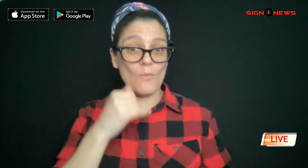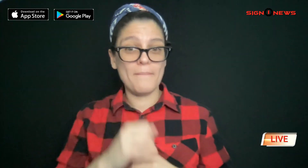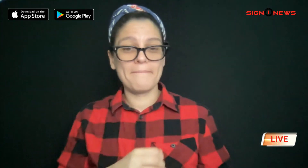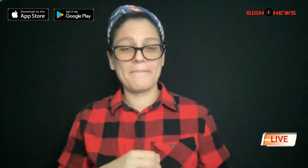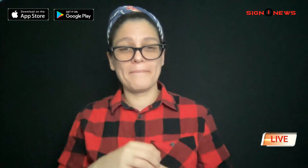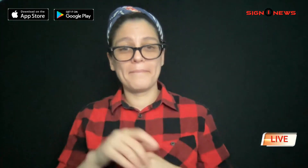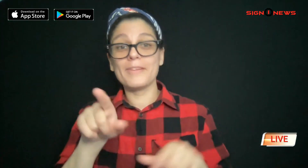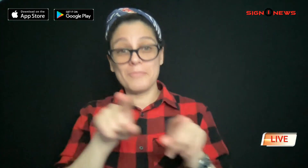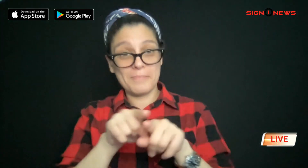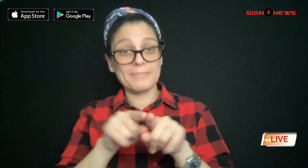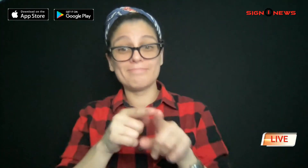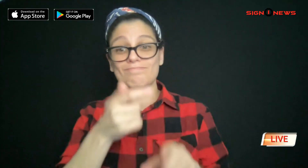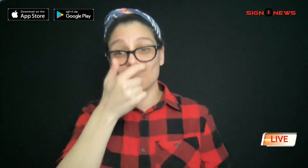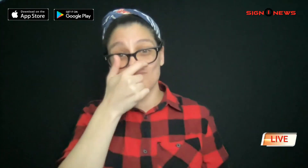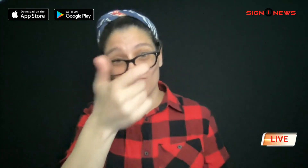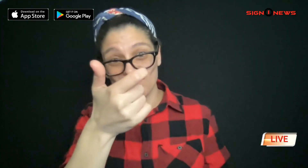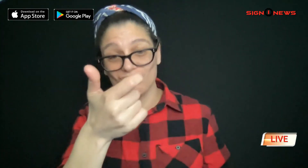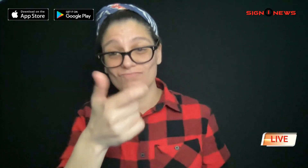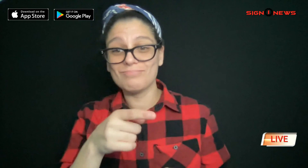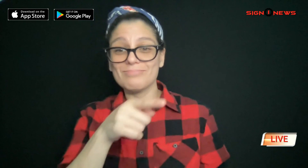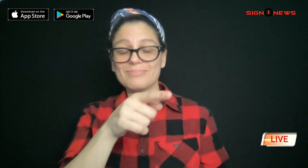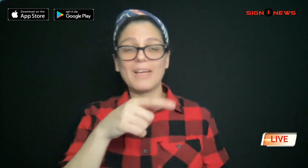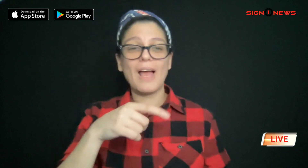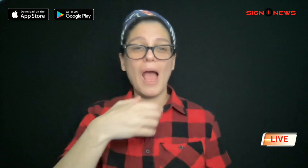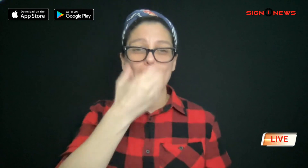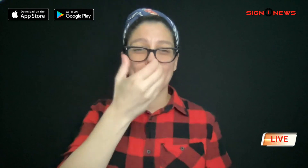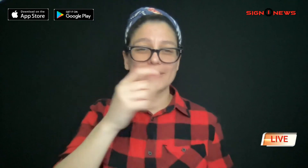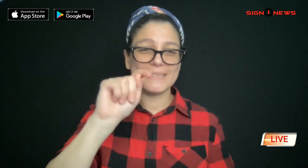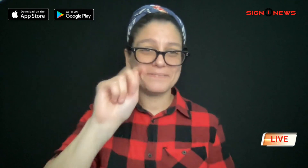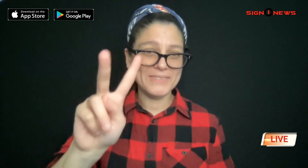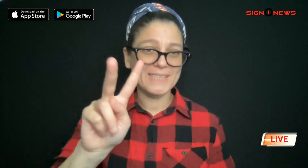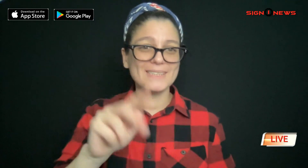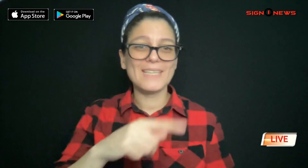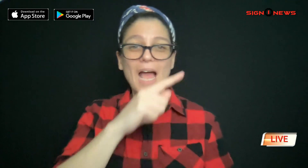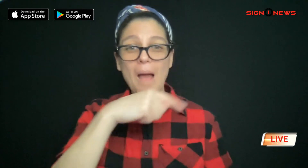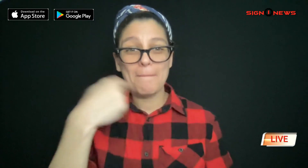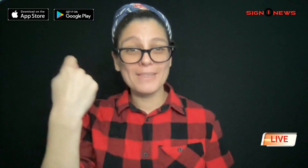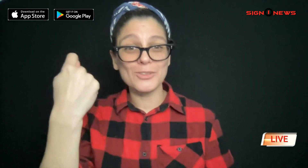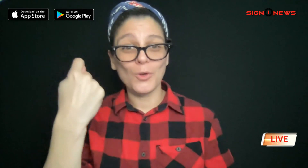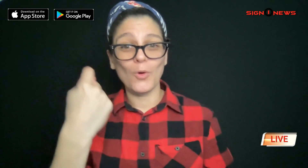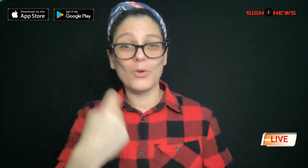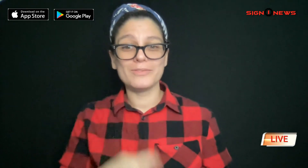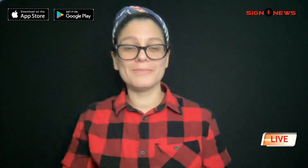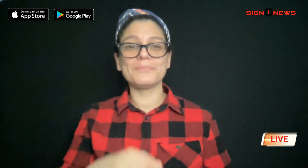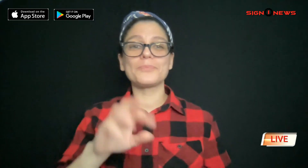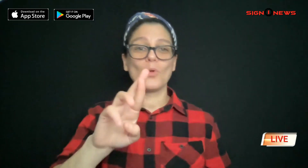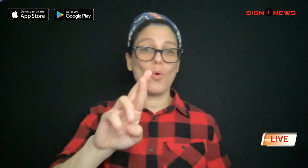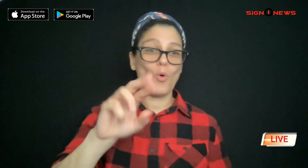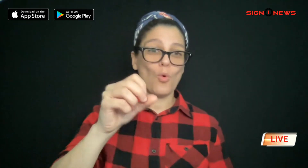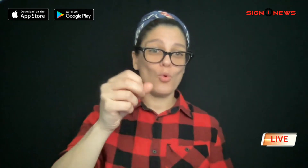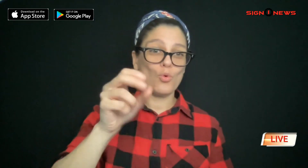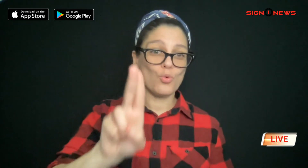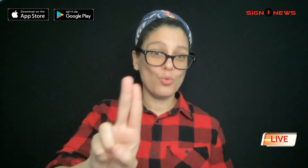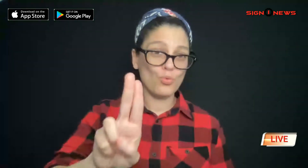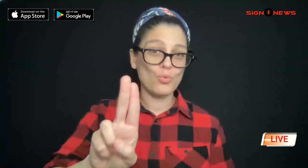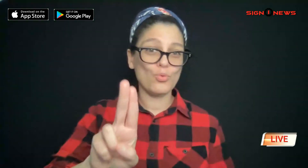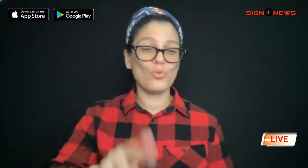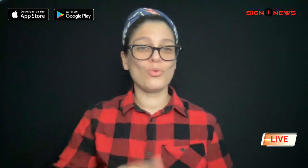also watch on Apple TV Amazon and Roku goodbye